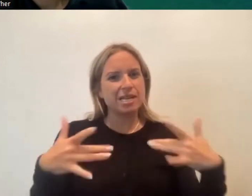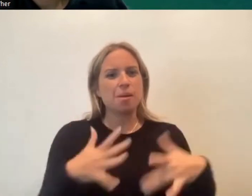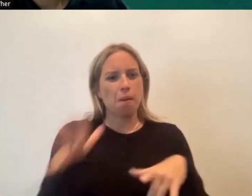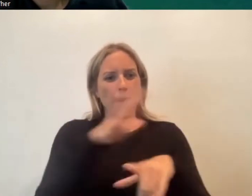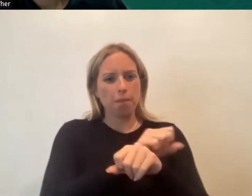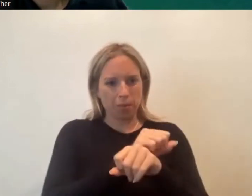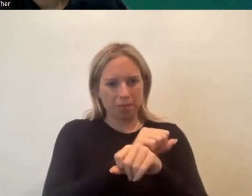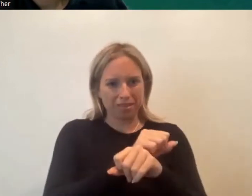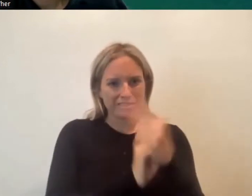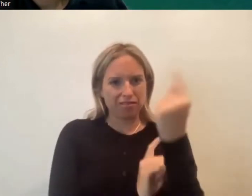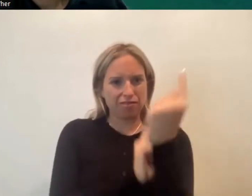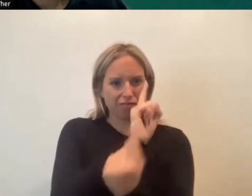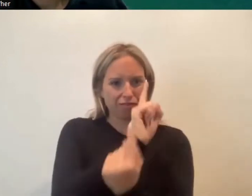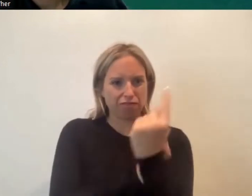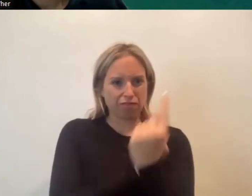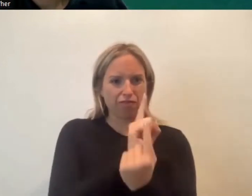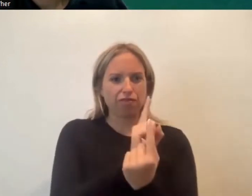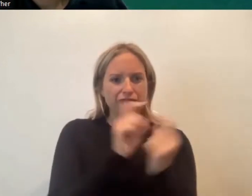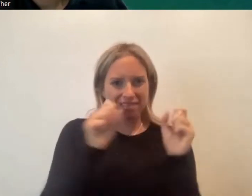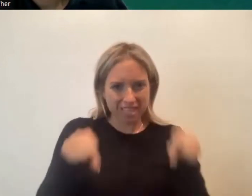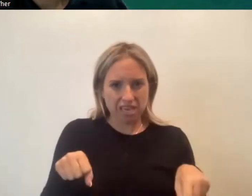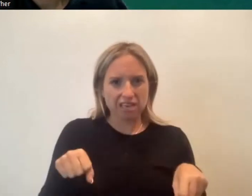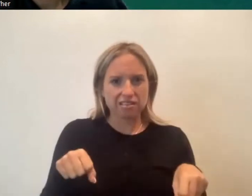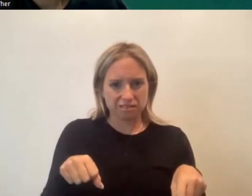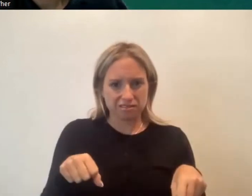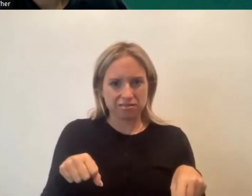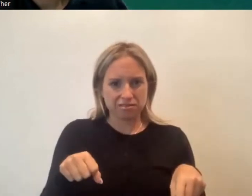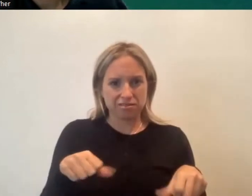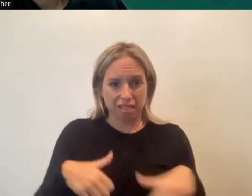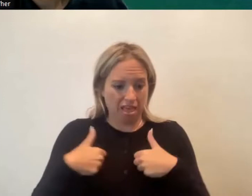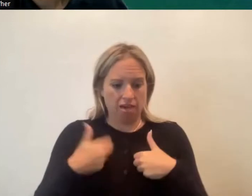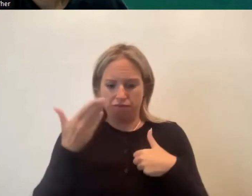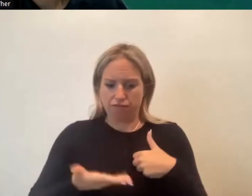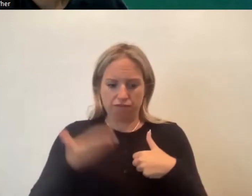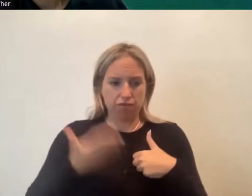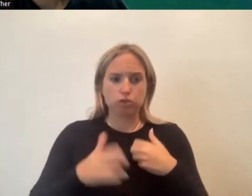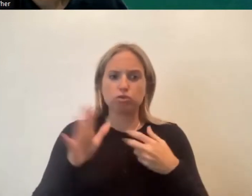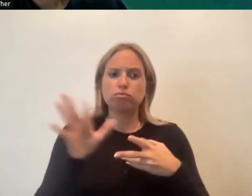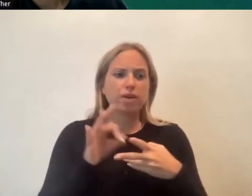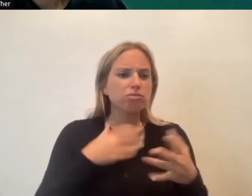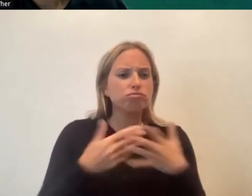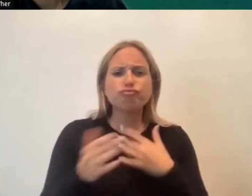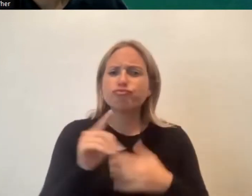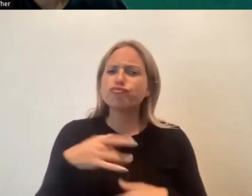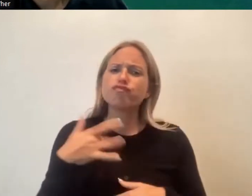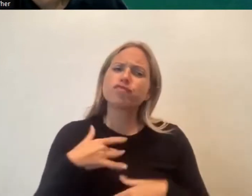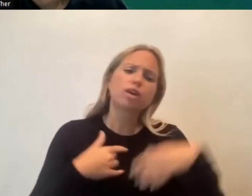face to face. So there's a few different ways. Just pick whatever you're most comfortable with. Tadra: Okay.